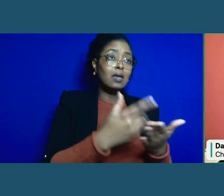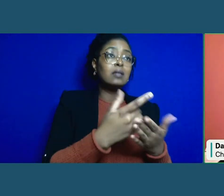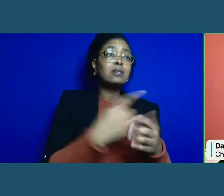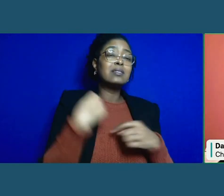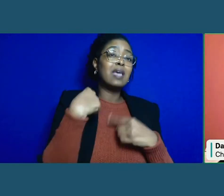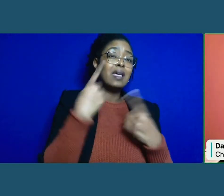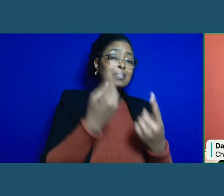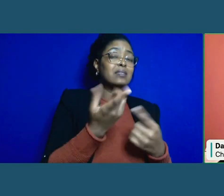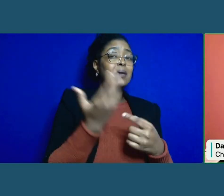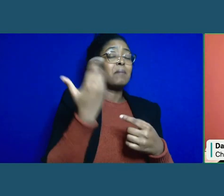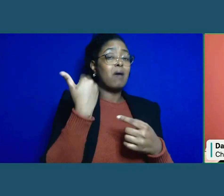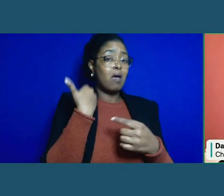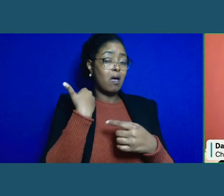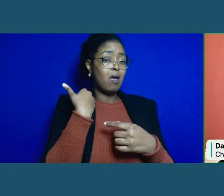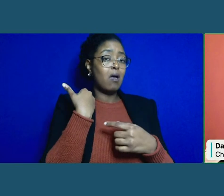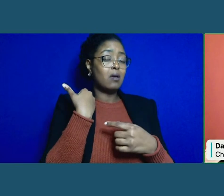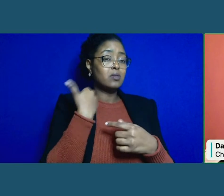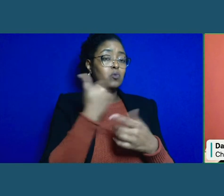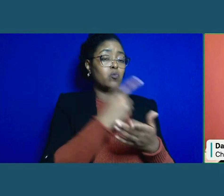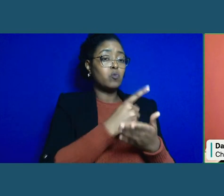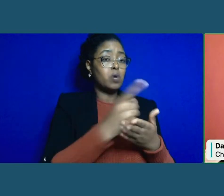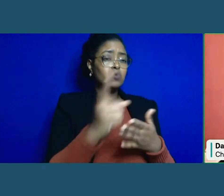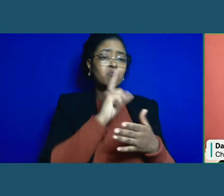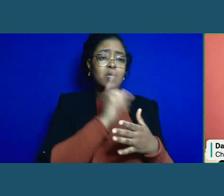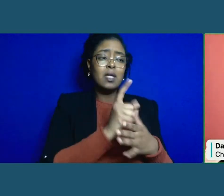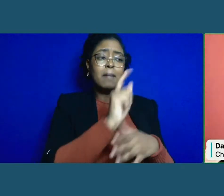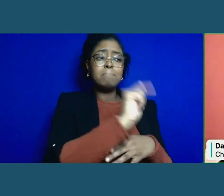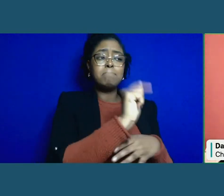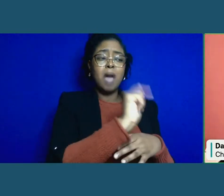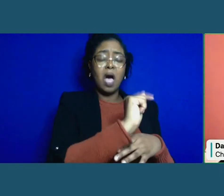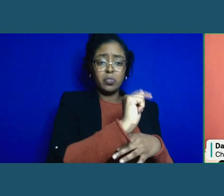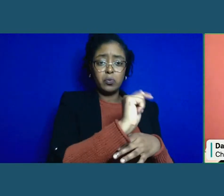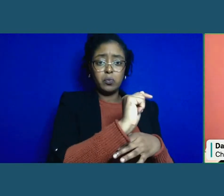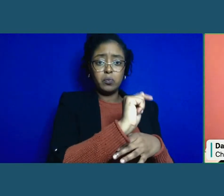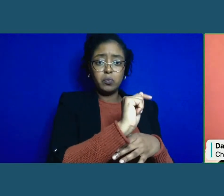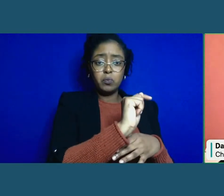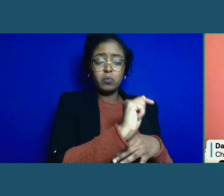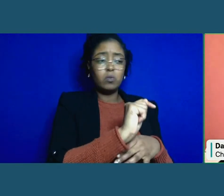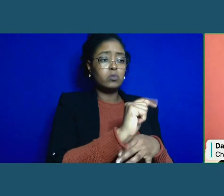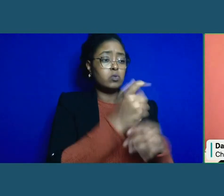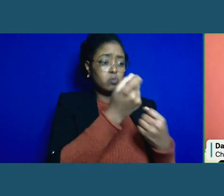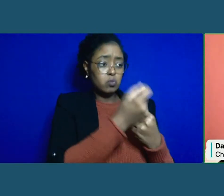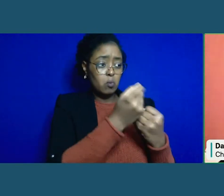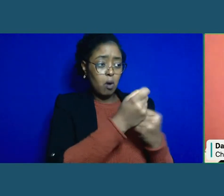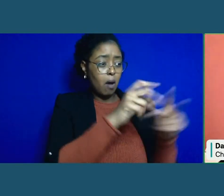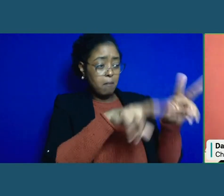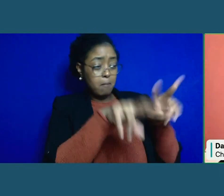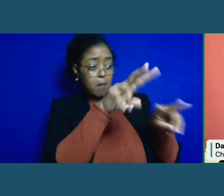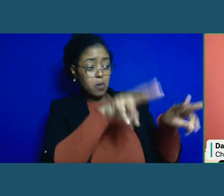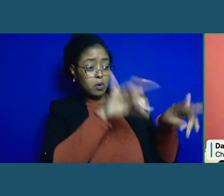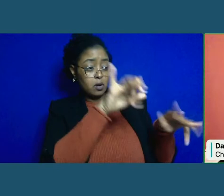that we do know, and that has come up over the last couple of weeks has really been around the